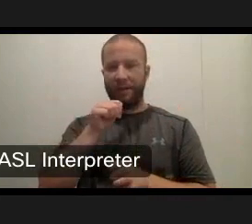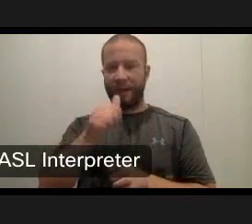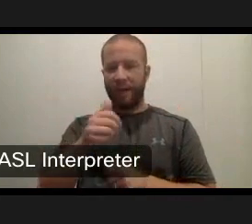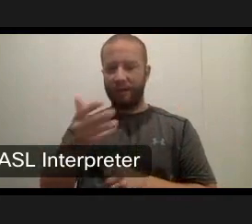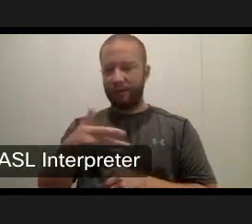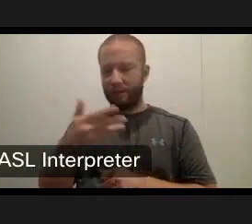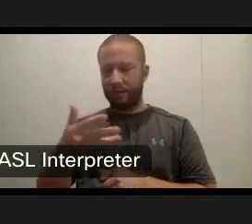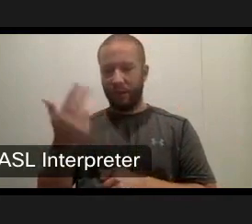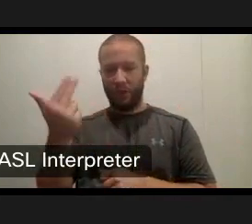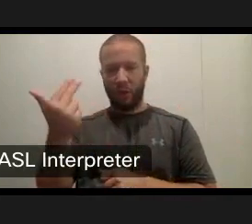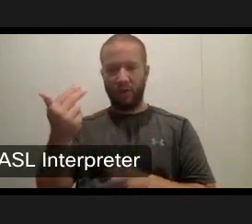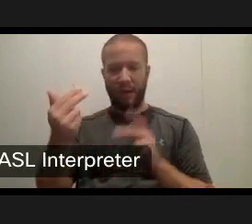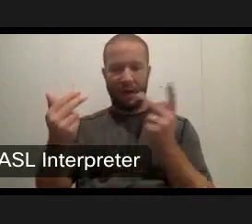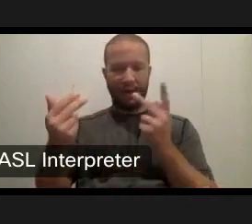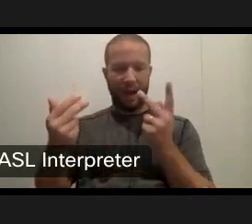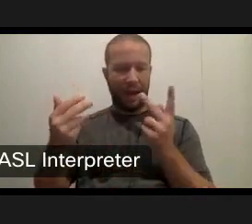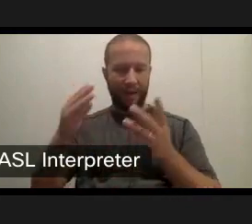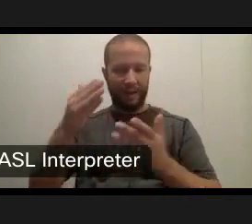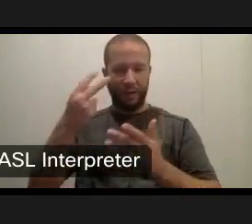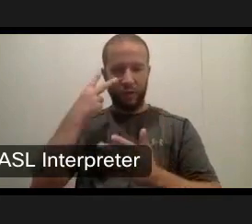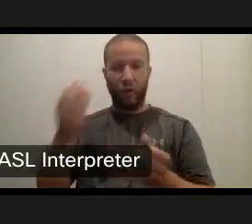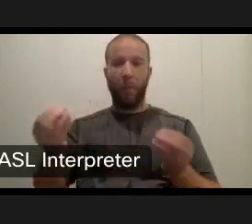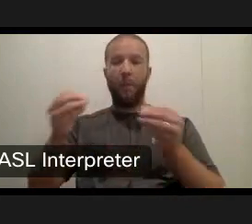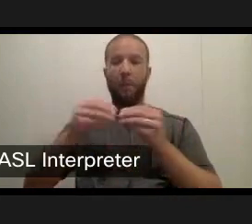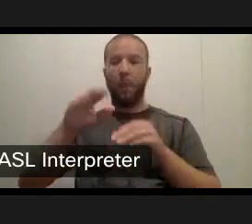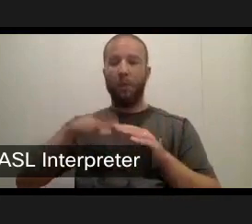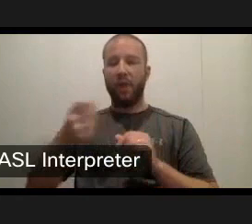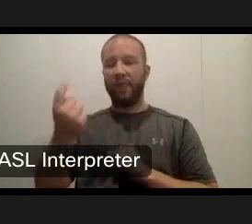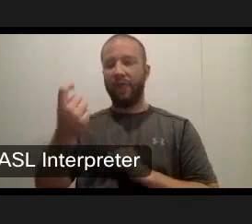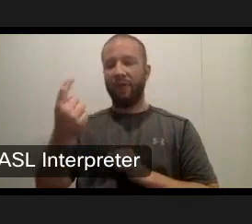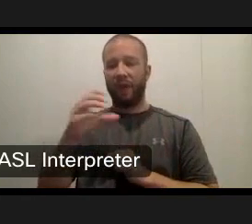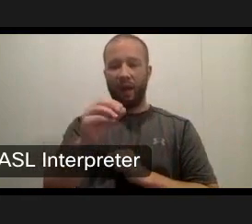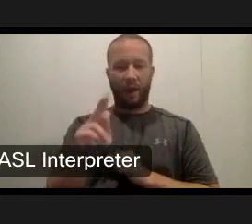13th and K stop saw a lot more ridership than the 11th K I'm still trying to find